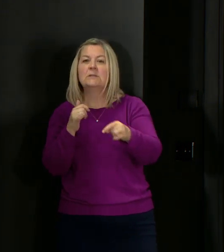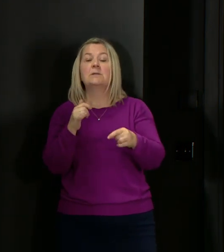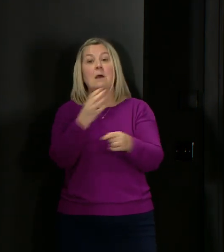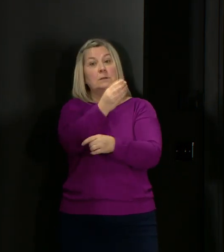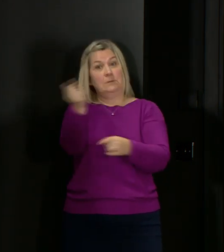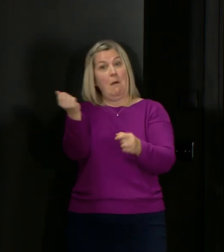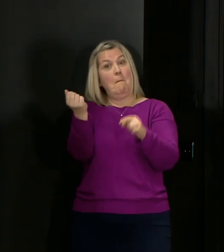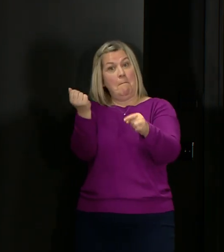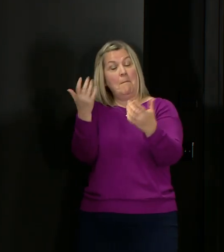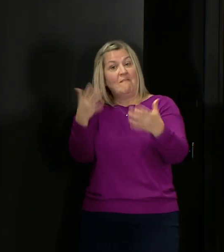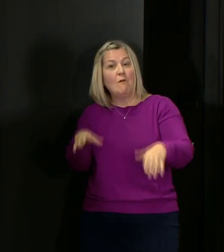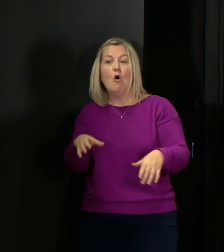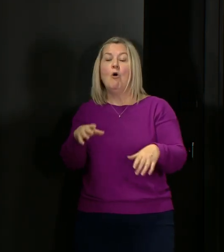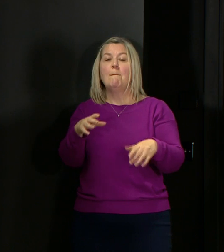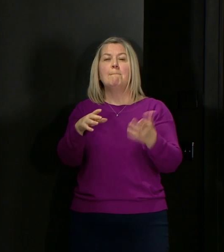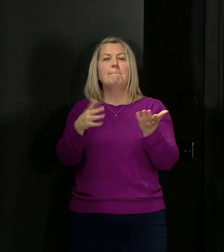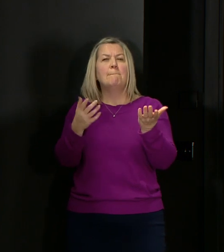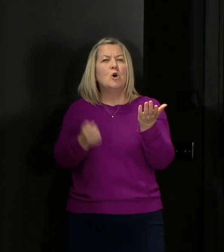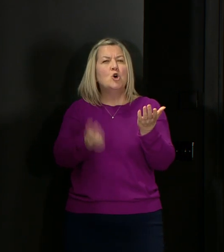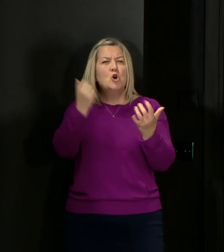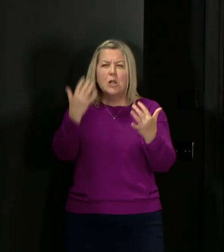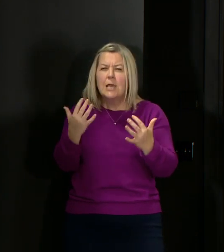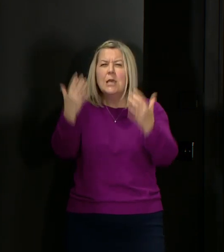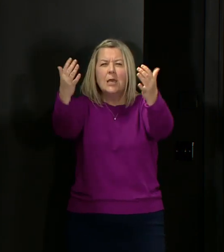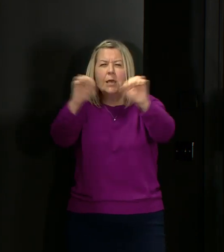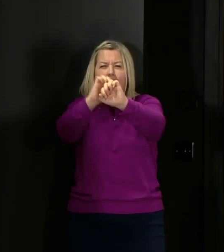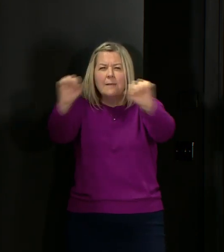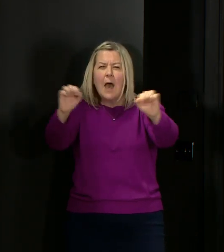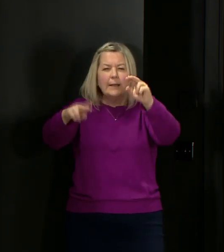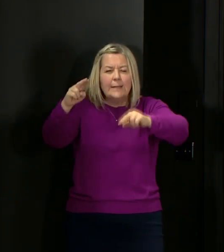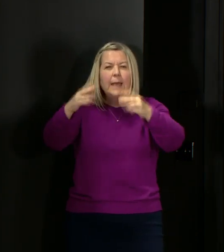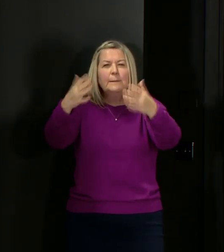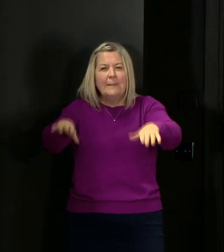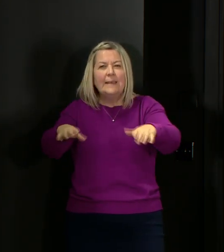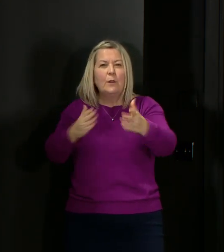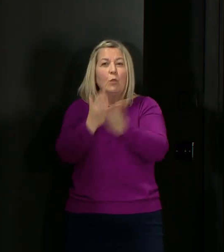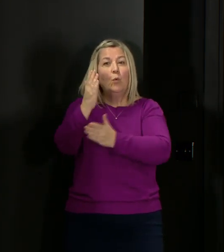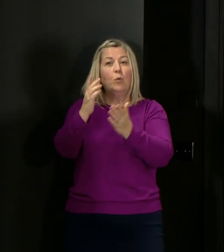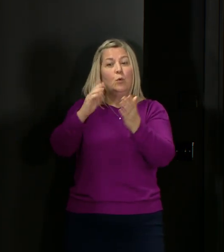back from the early population serology testing that we are doing across the country. I have